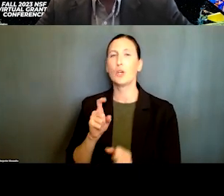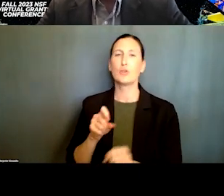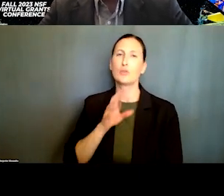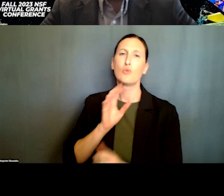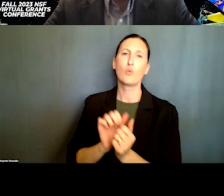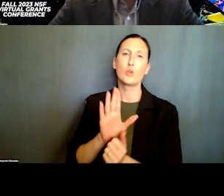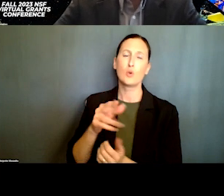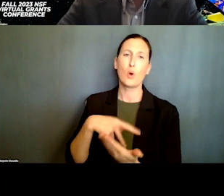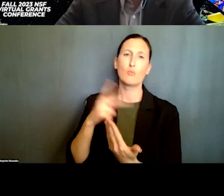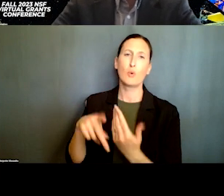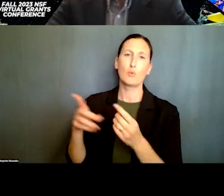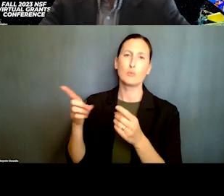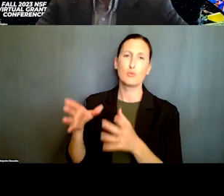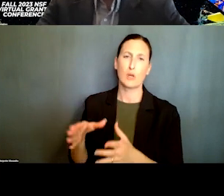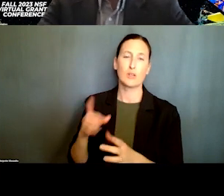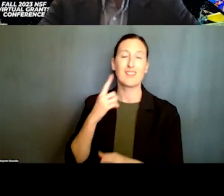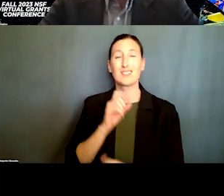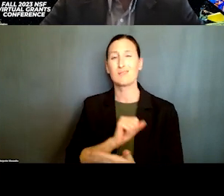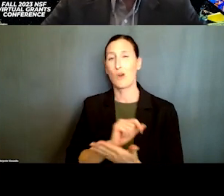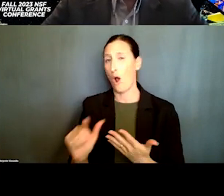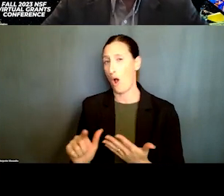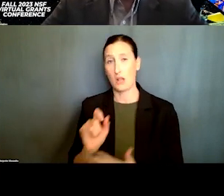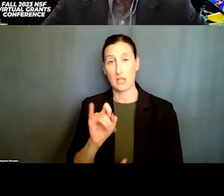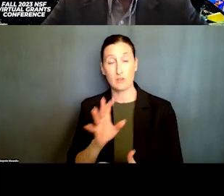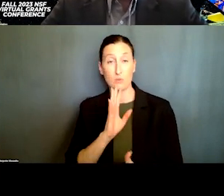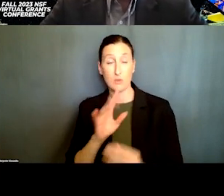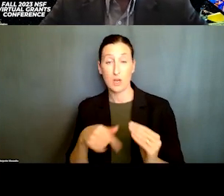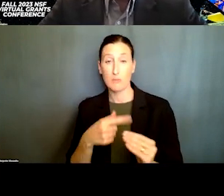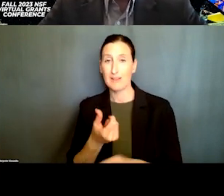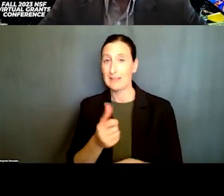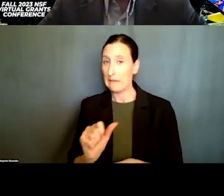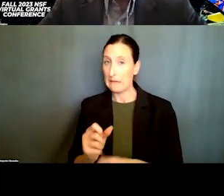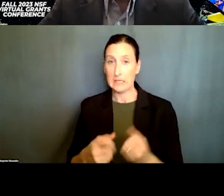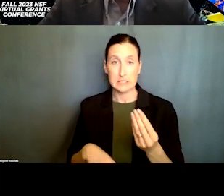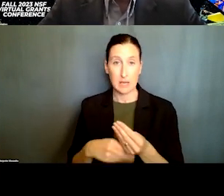and this goes for pretty much all supplements. If you're going to apply for any supplement, you should talk to the managing program director